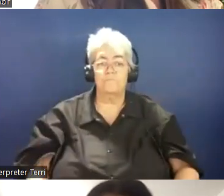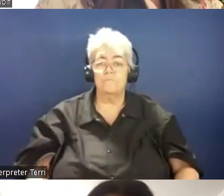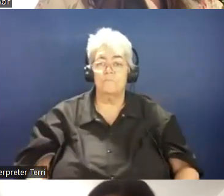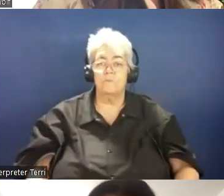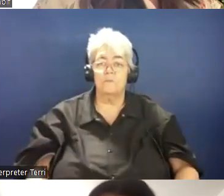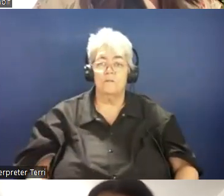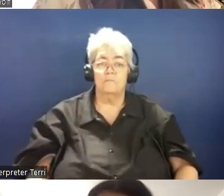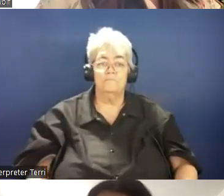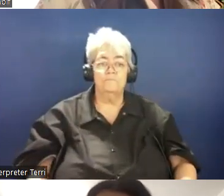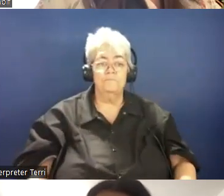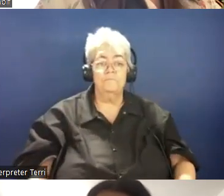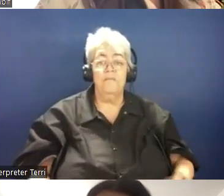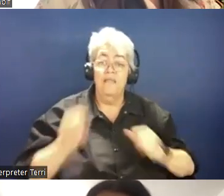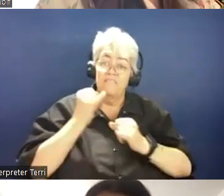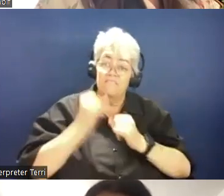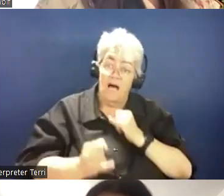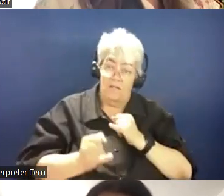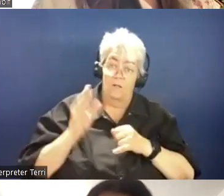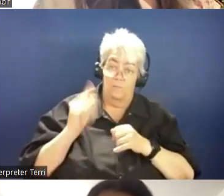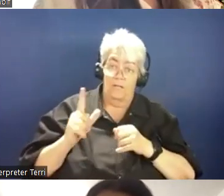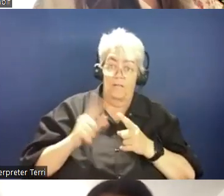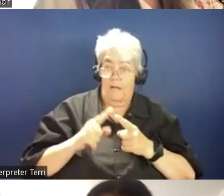And the final bill that I did mention at the beginning, was the complete ban